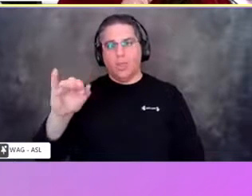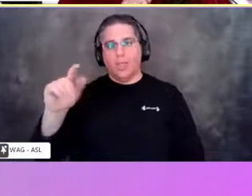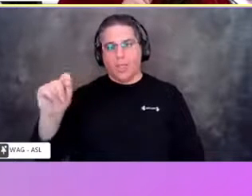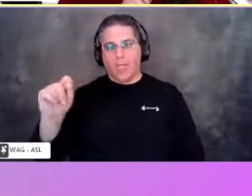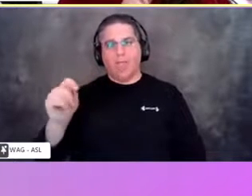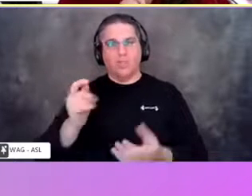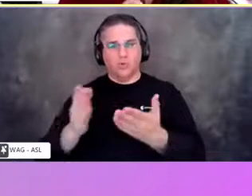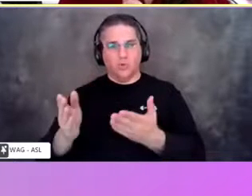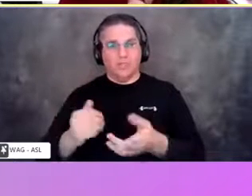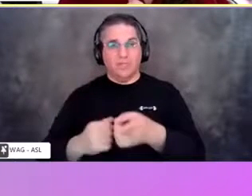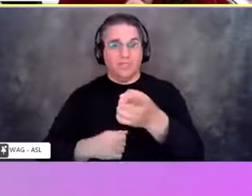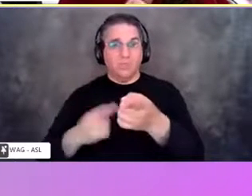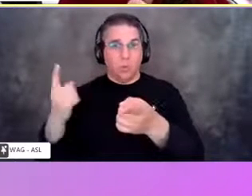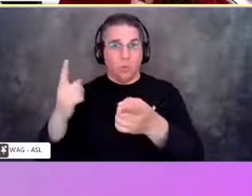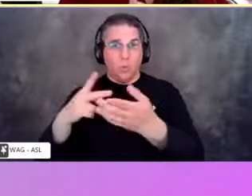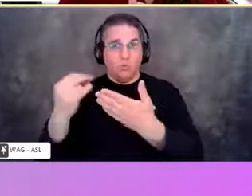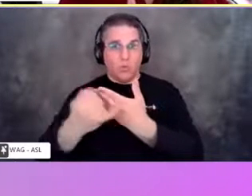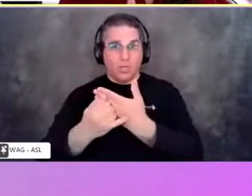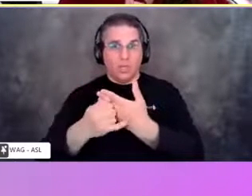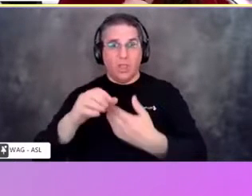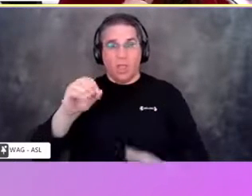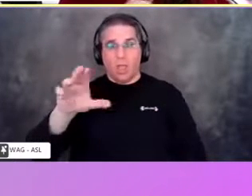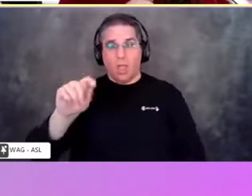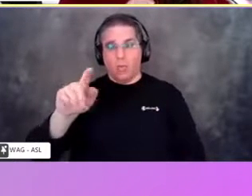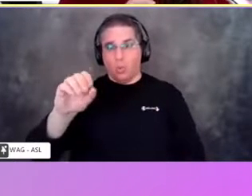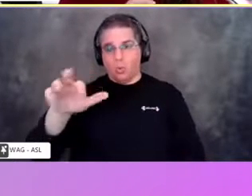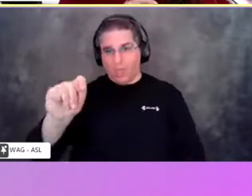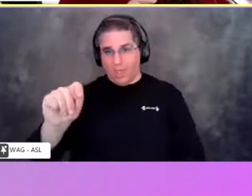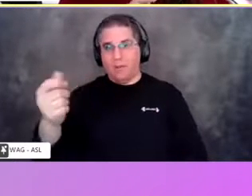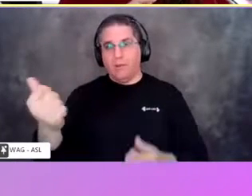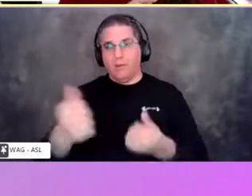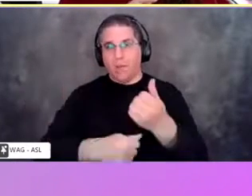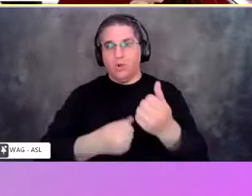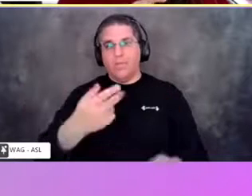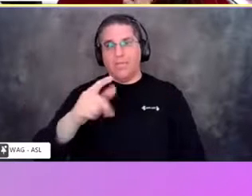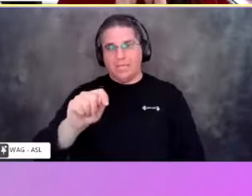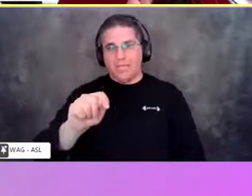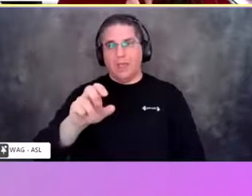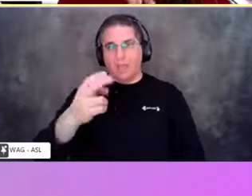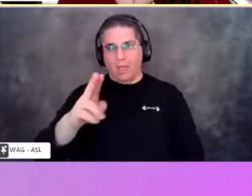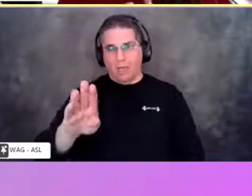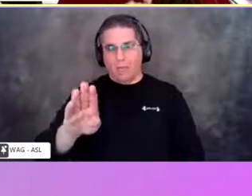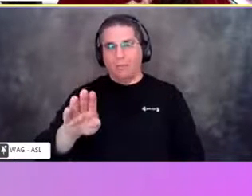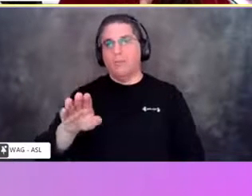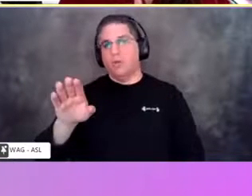audit. On this page we show an example of an SLA the service has one